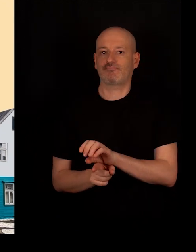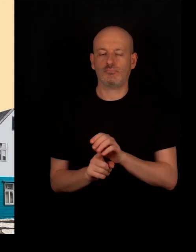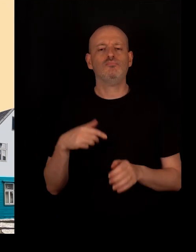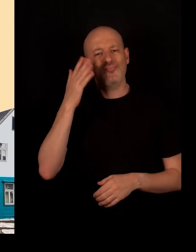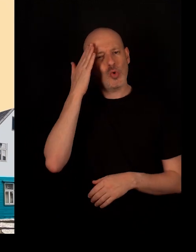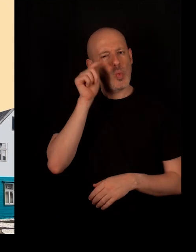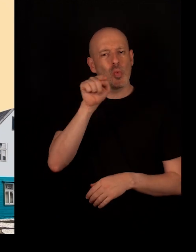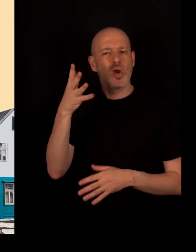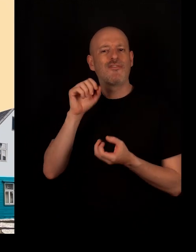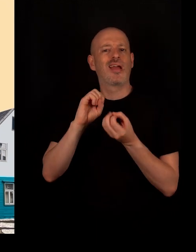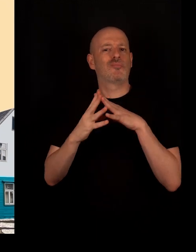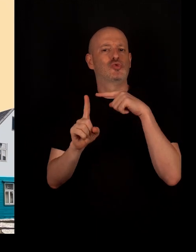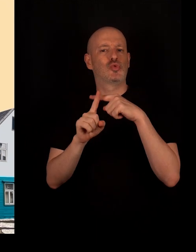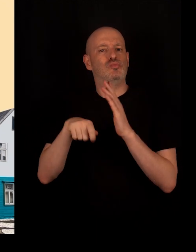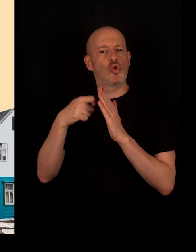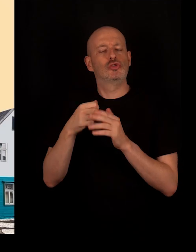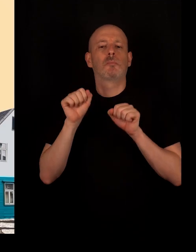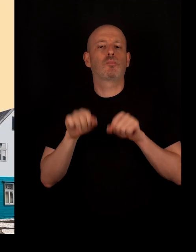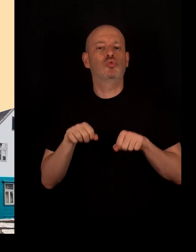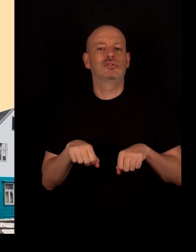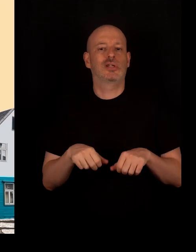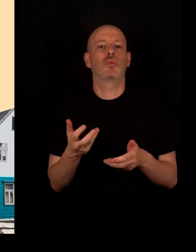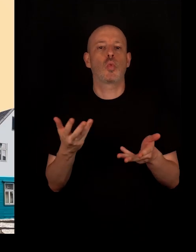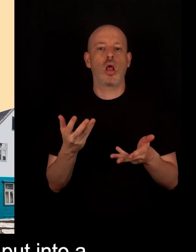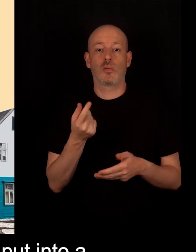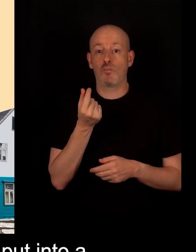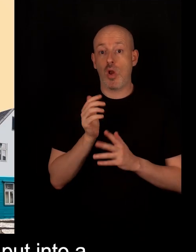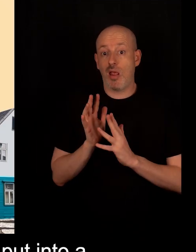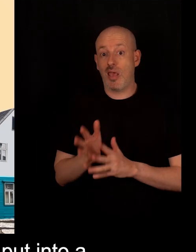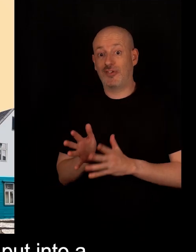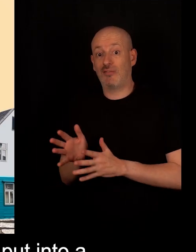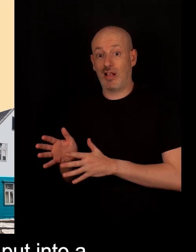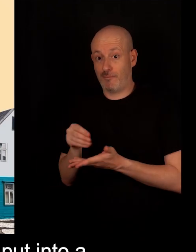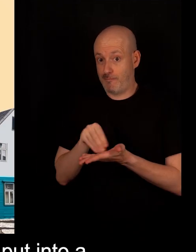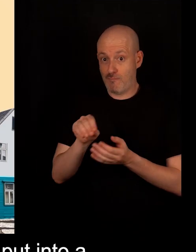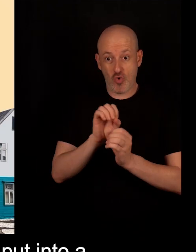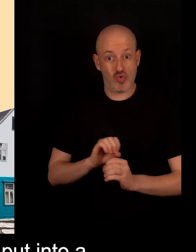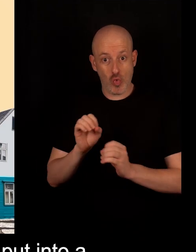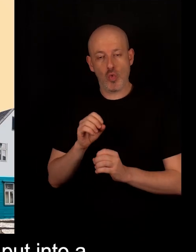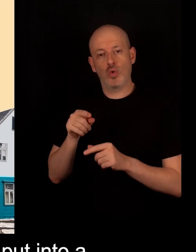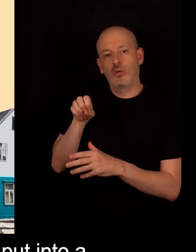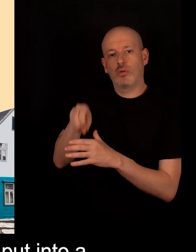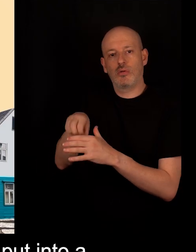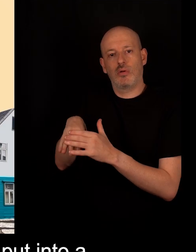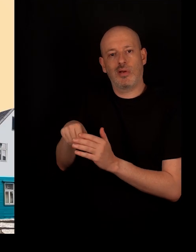We know that in some Erasmus projects, it is possible, that then the rest of the money that is not spent is put into a pot.